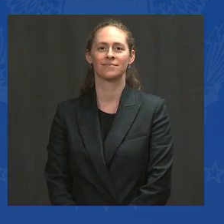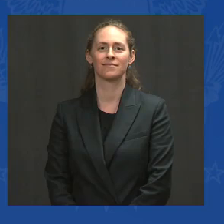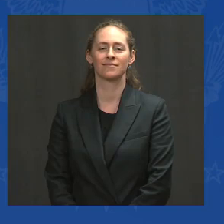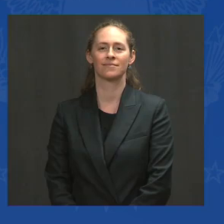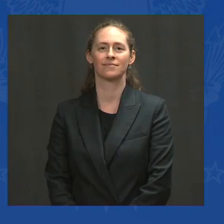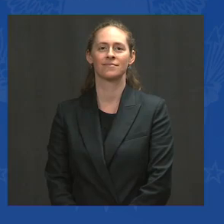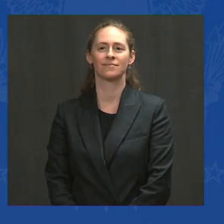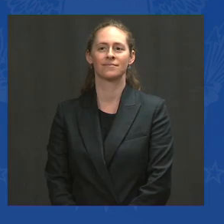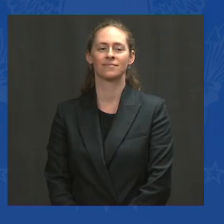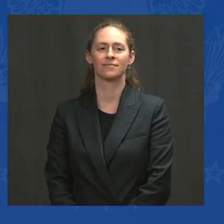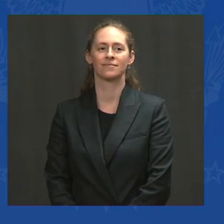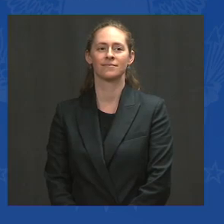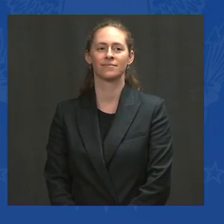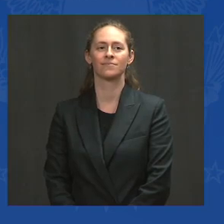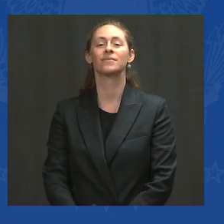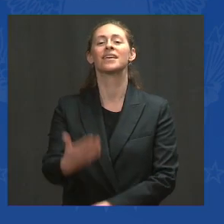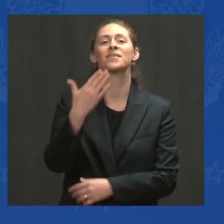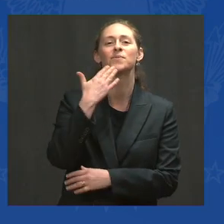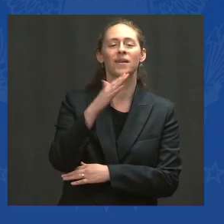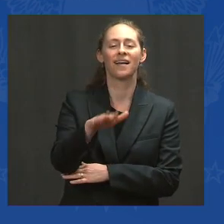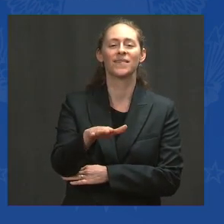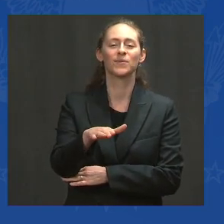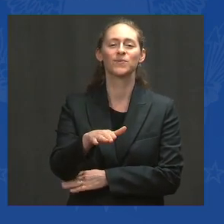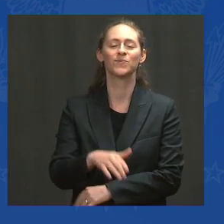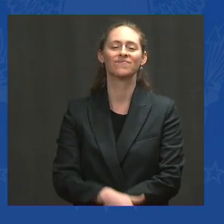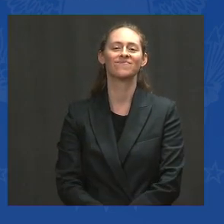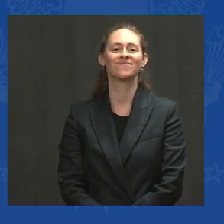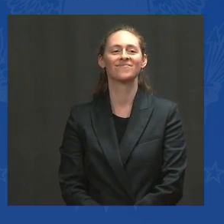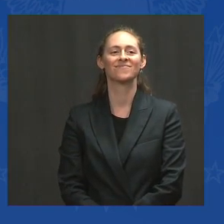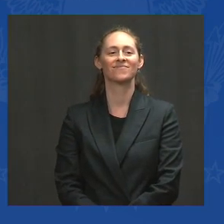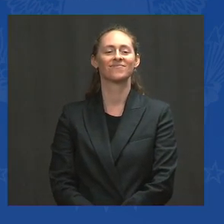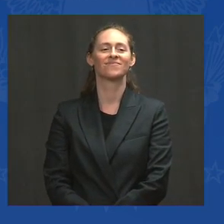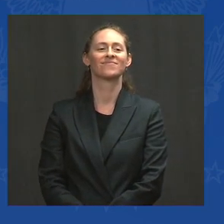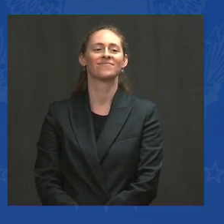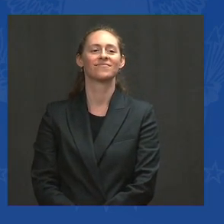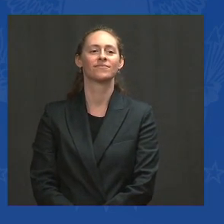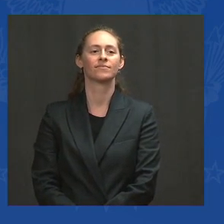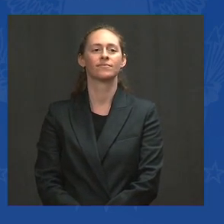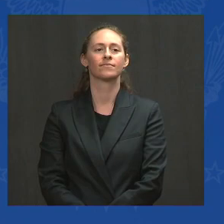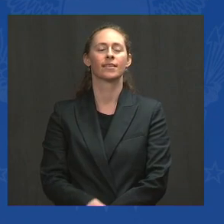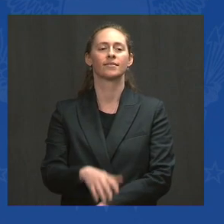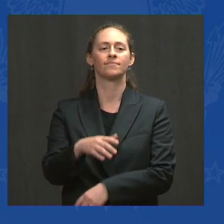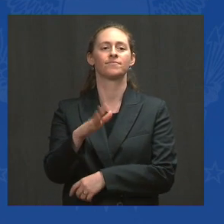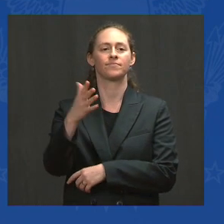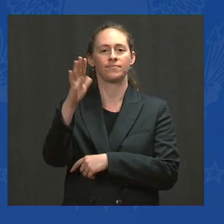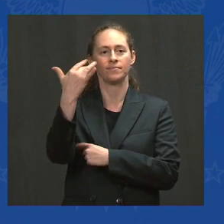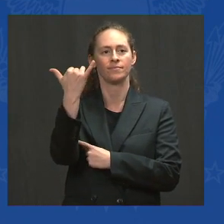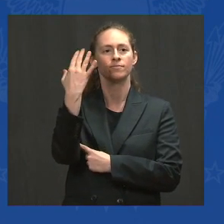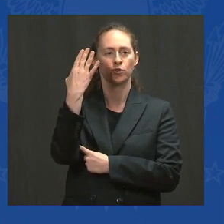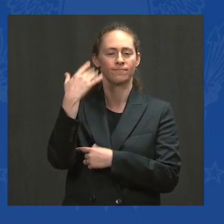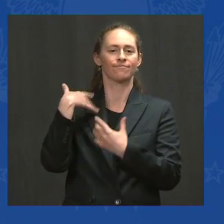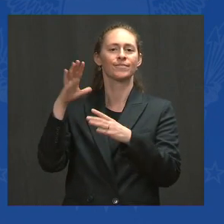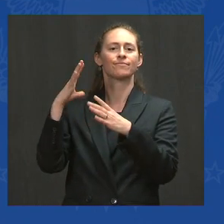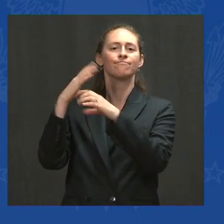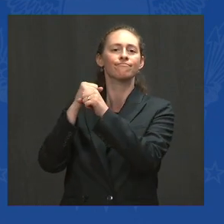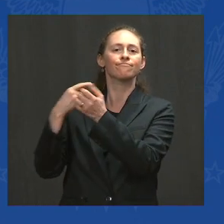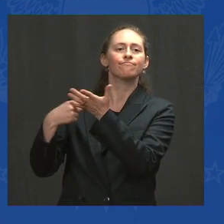The President: Good afternoon. Earlier today, I was briefed by our senior military and national security leaders